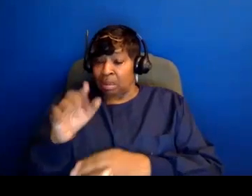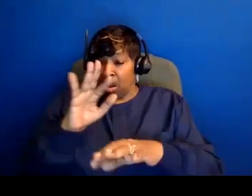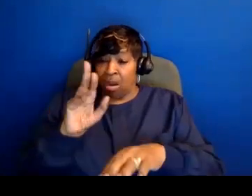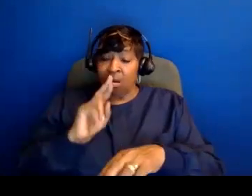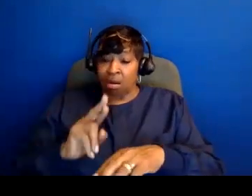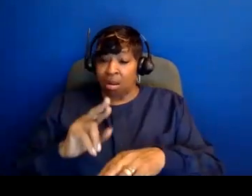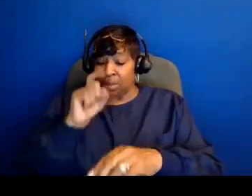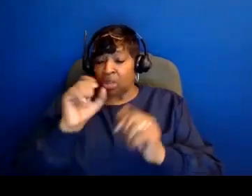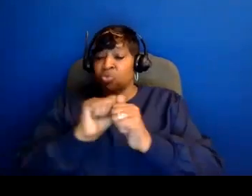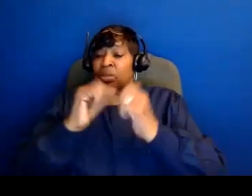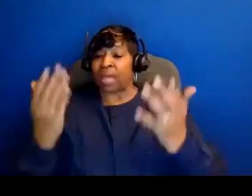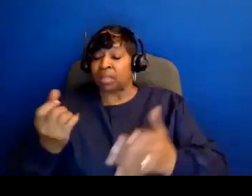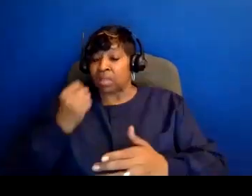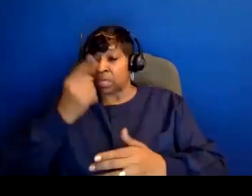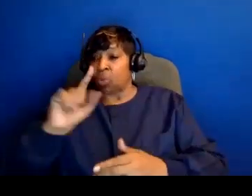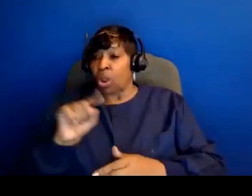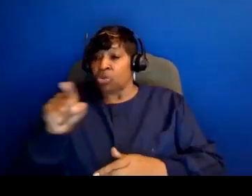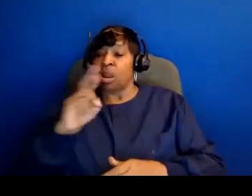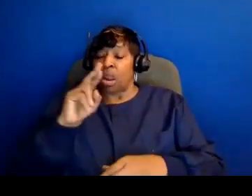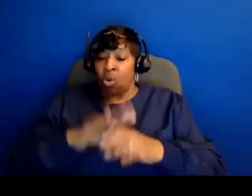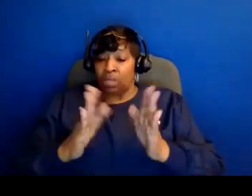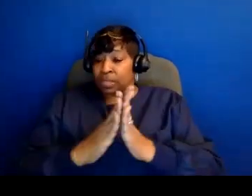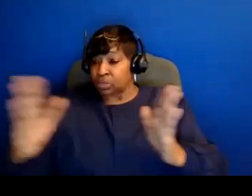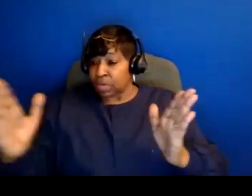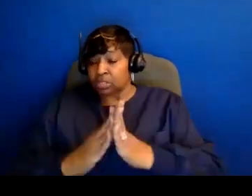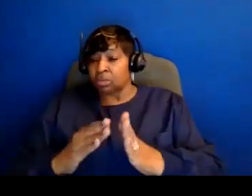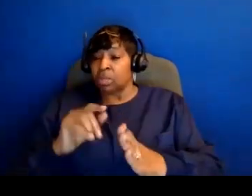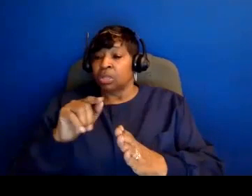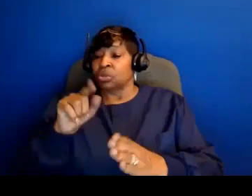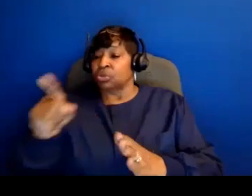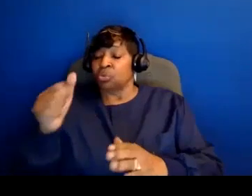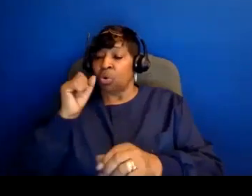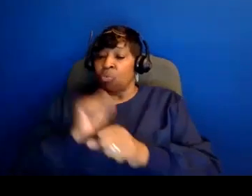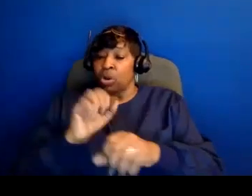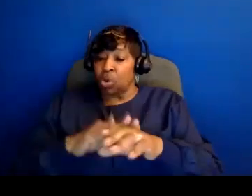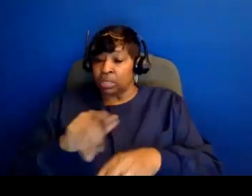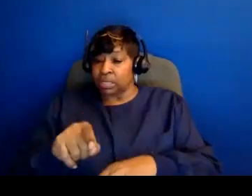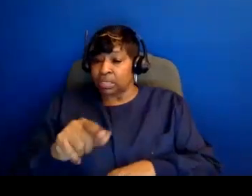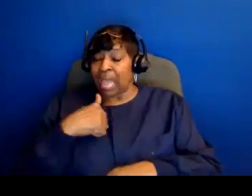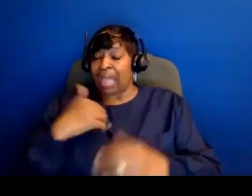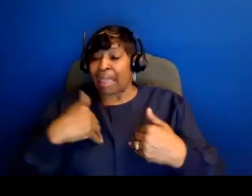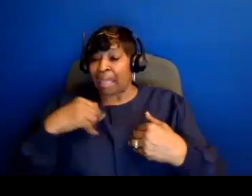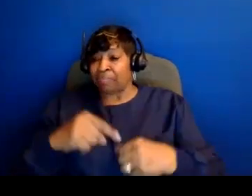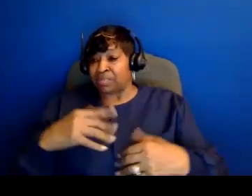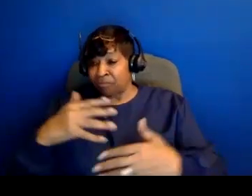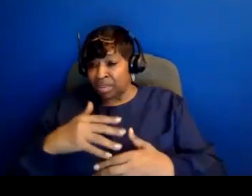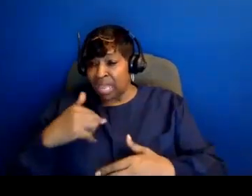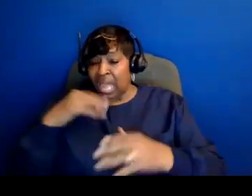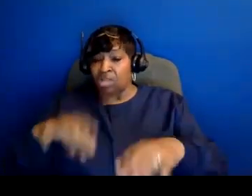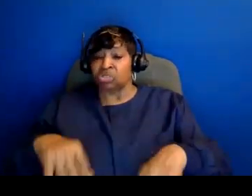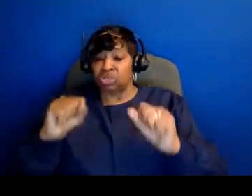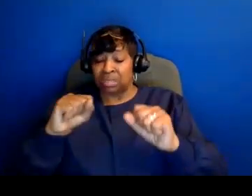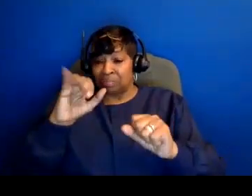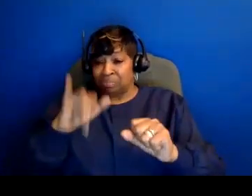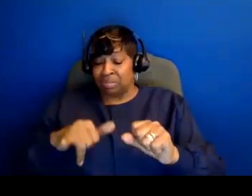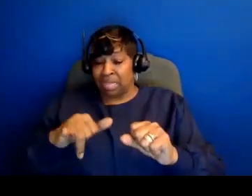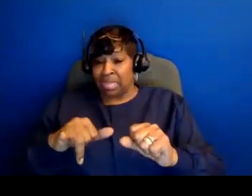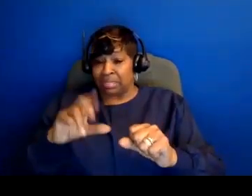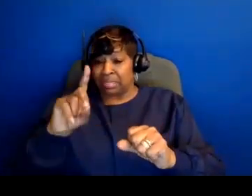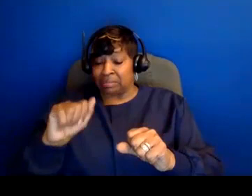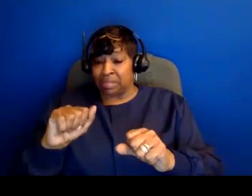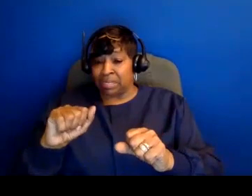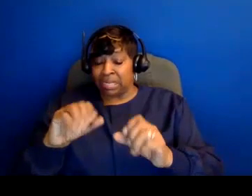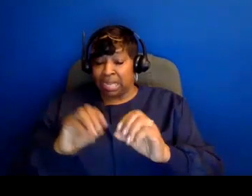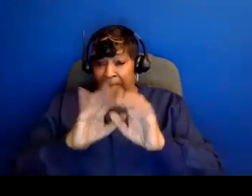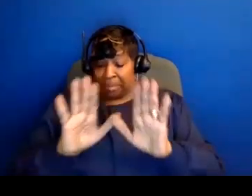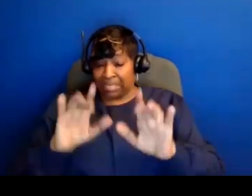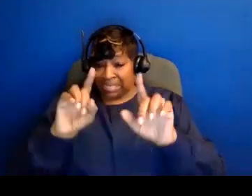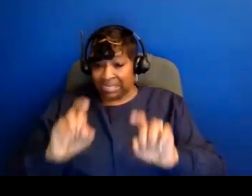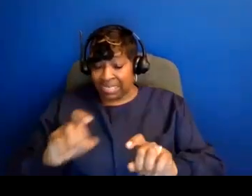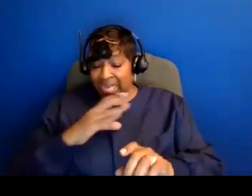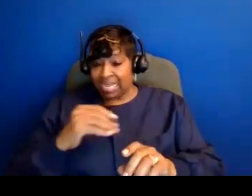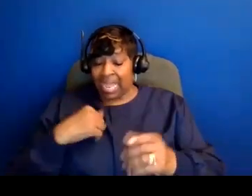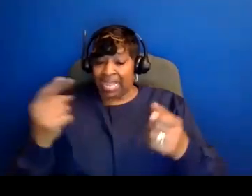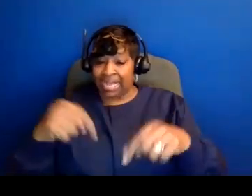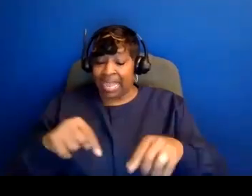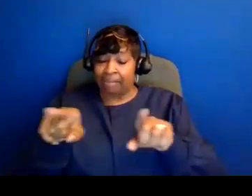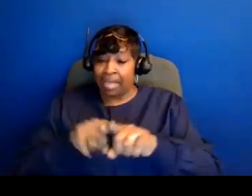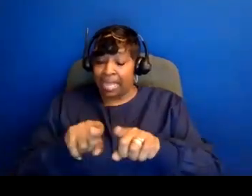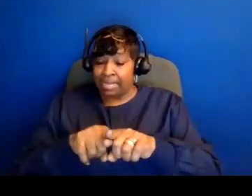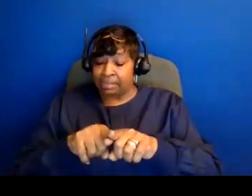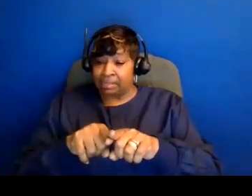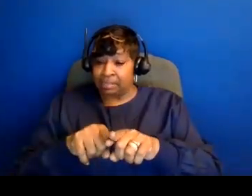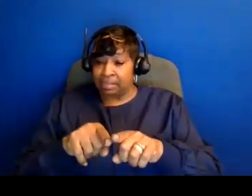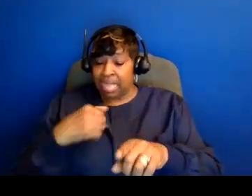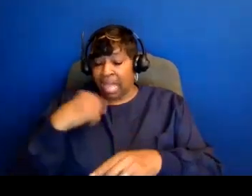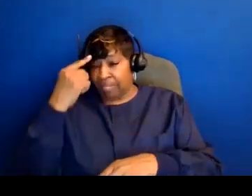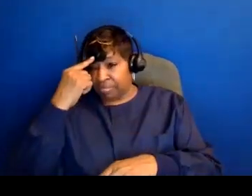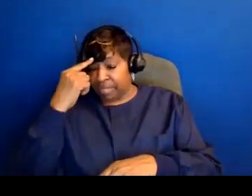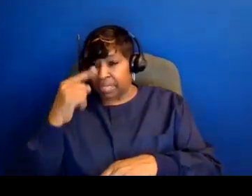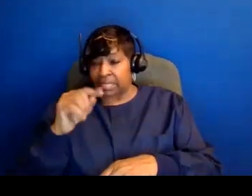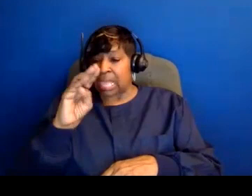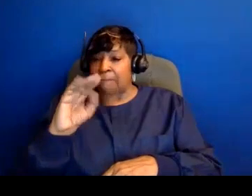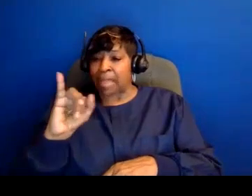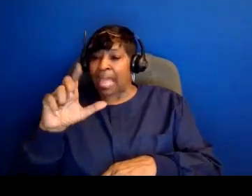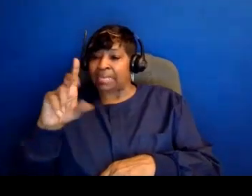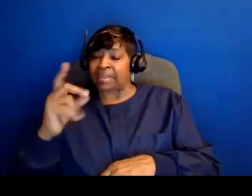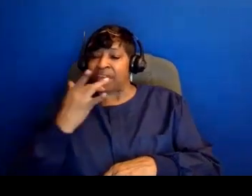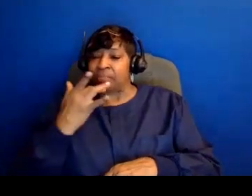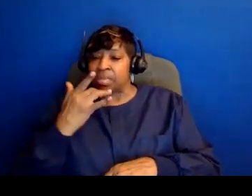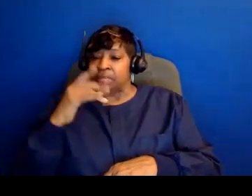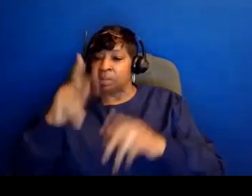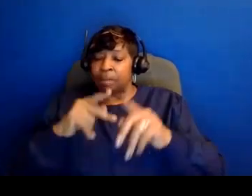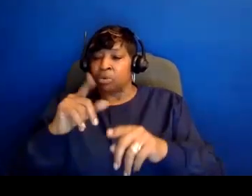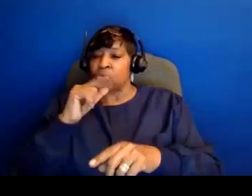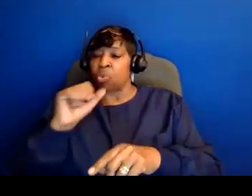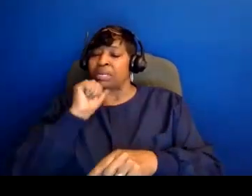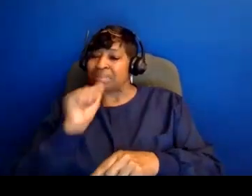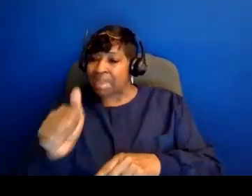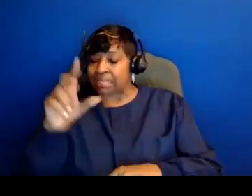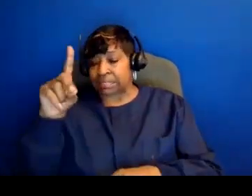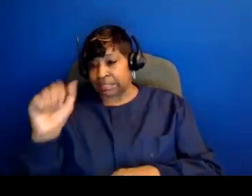lauravanpuymbrouck: It. It's it's the largest group of folks, and what you I'll talk about a little bit more. But it is, and it's it's you know. I mean, it's it's important. The reason it's important to understand where you lie is because without understanding where you lie, you won't be able to start working on it right?